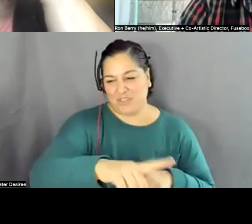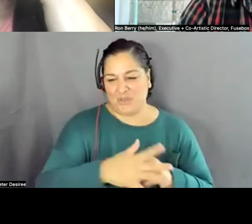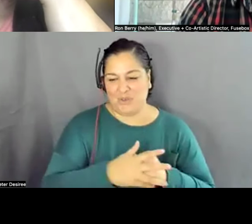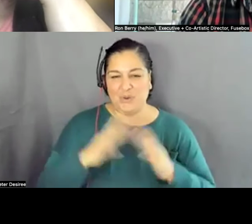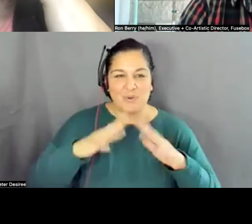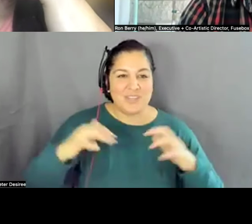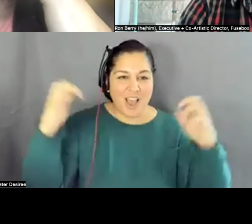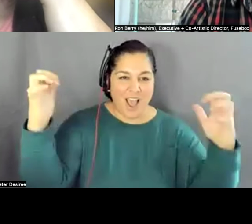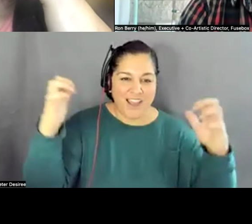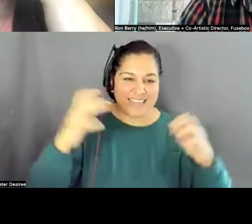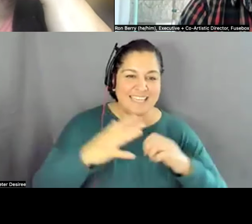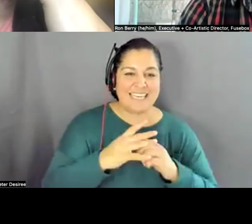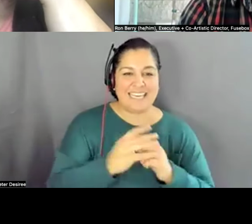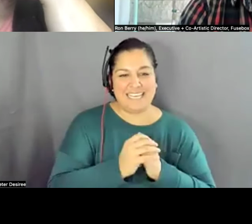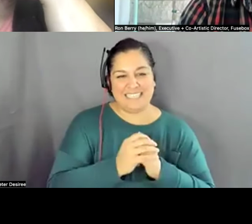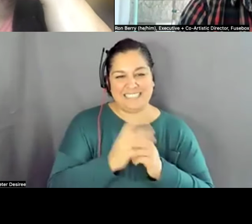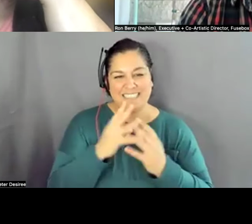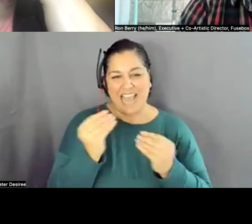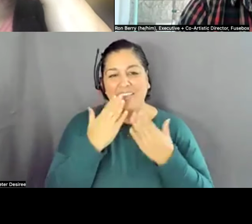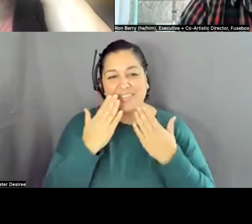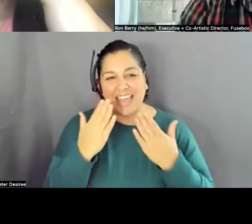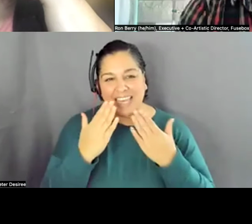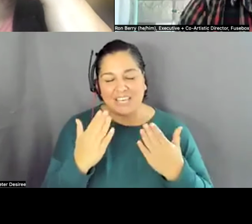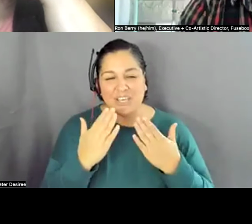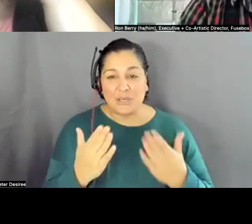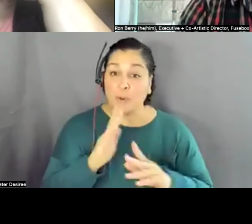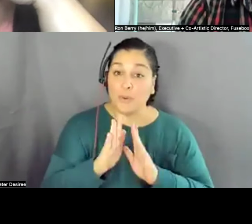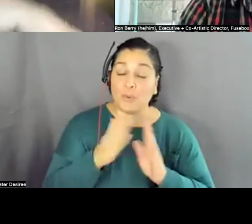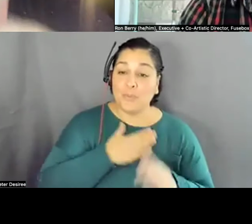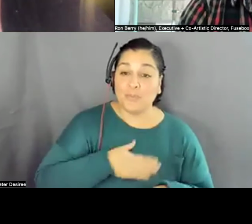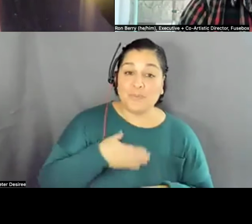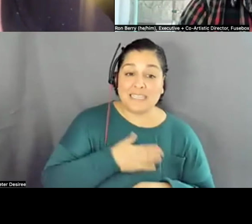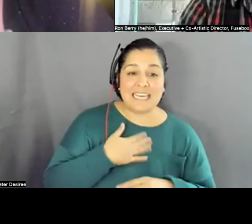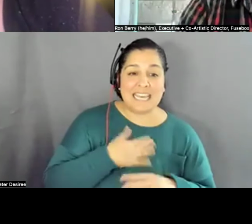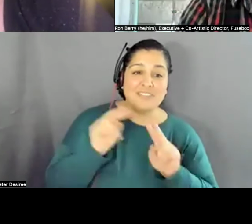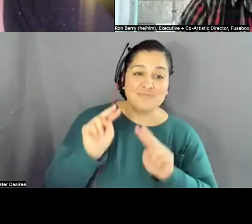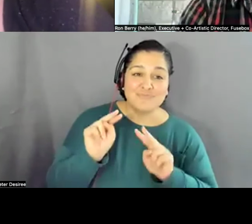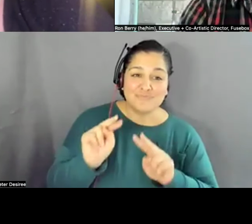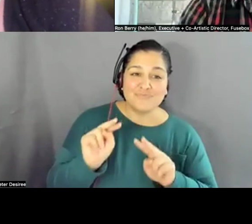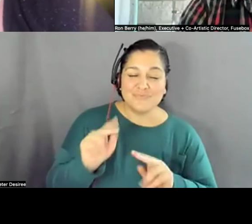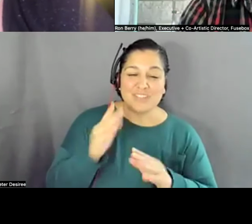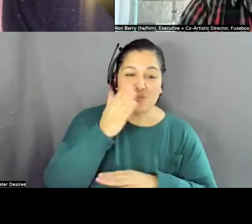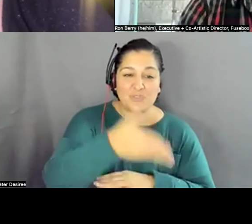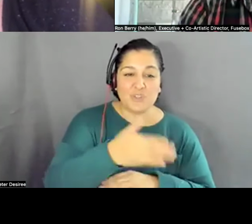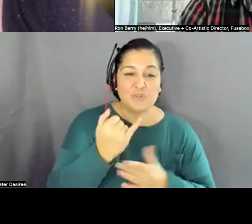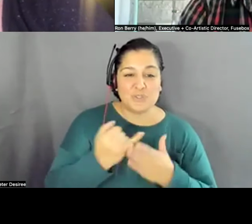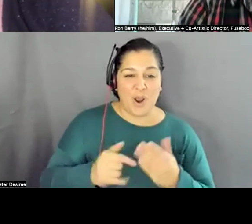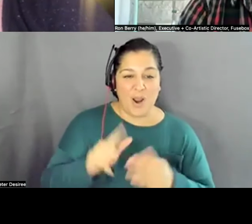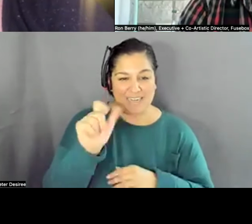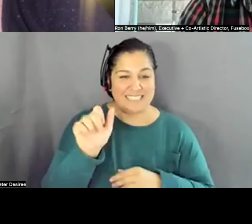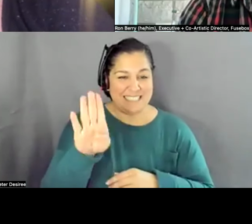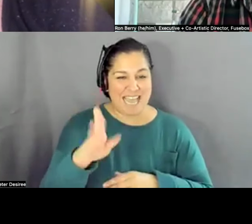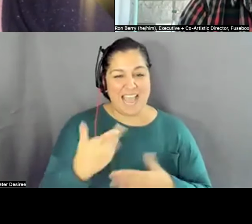And, thank you. Please keep an eye out for future artist labs. I'm thrilled to have had all of you in conversation together today.